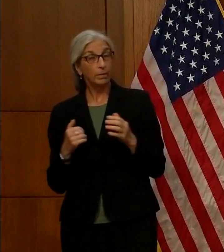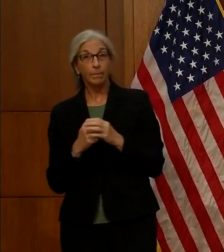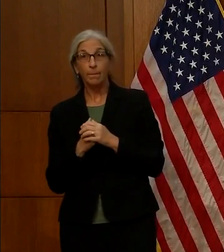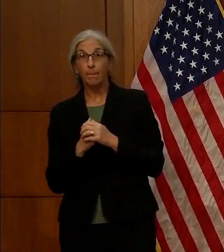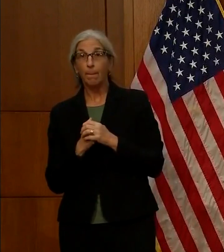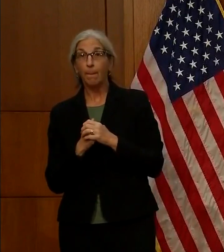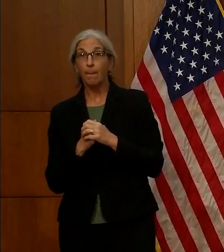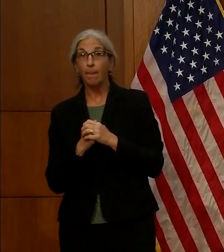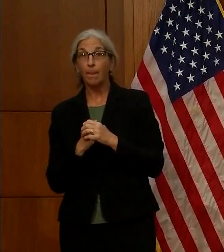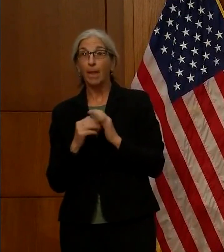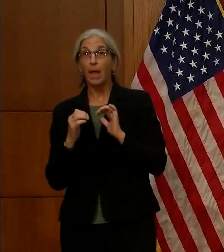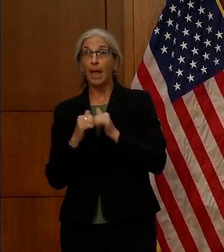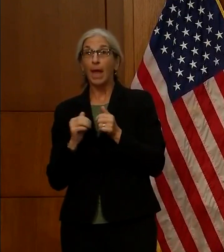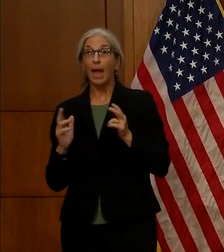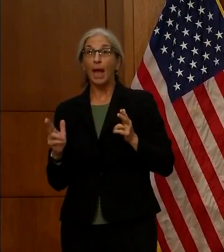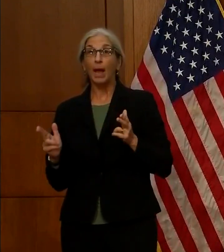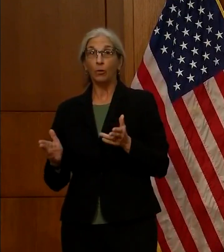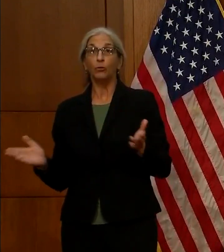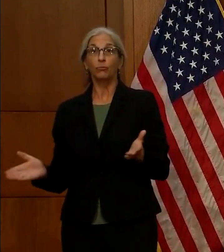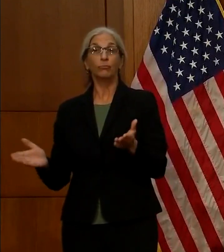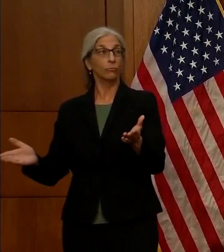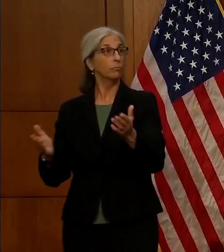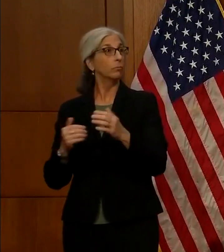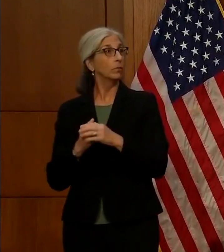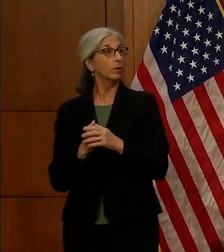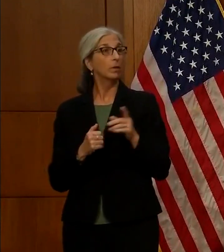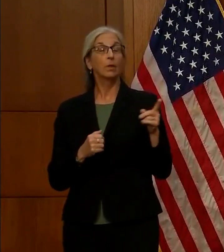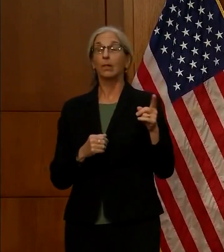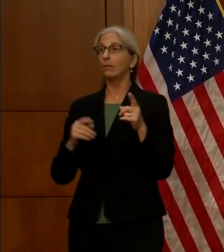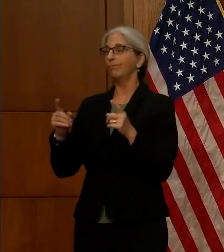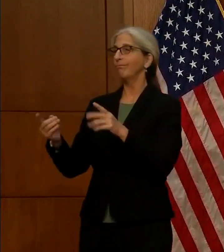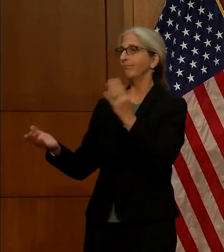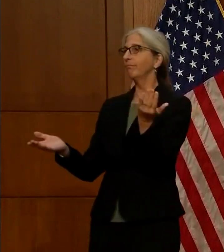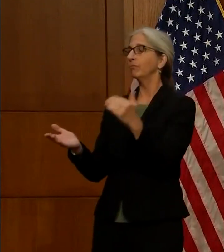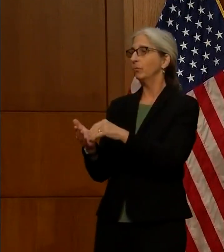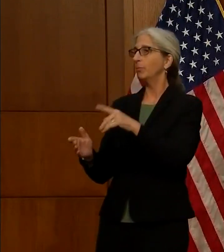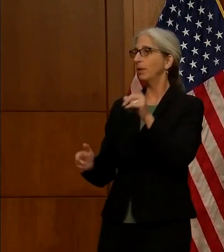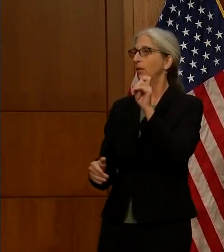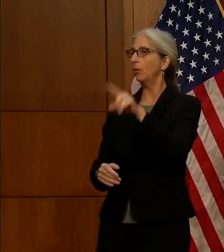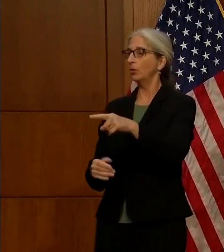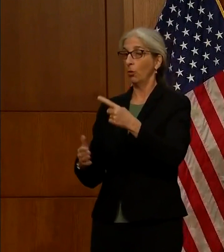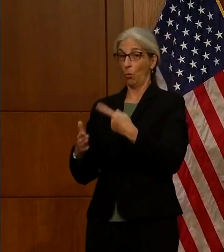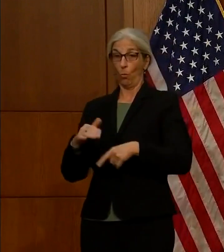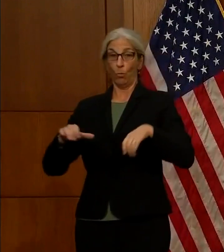WHAT YOU'RE PLANNING TO DO THE